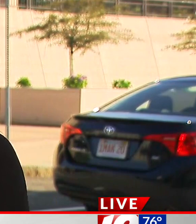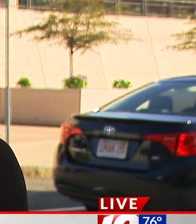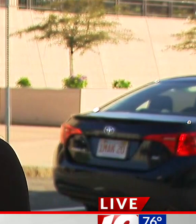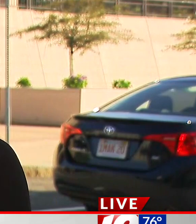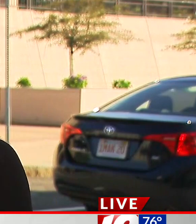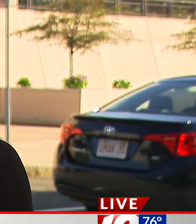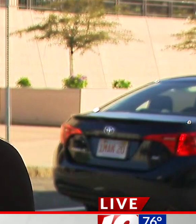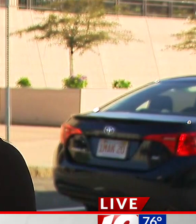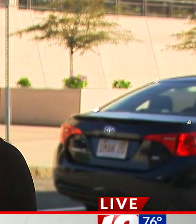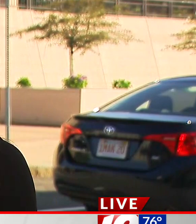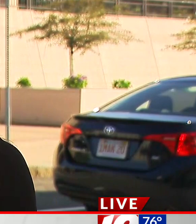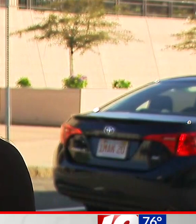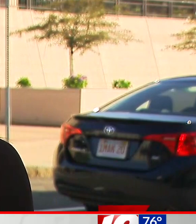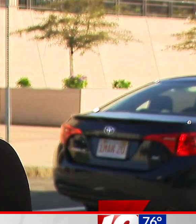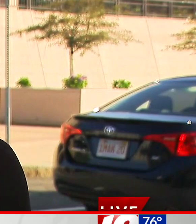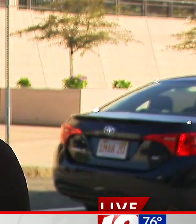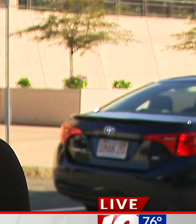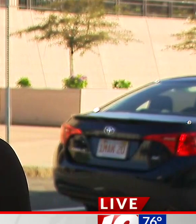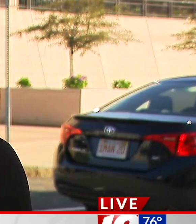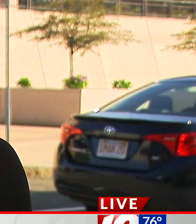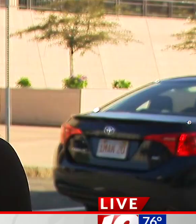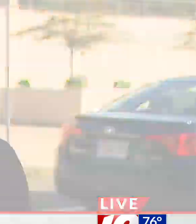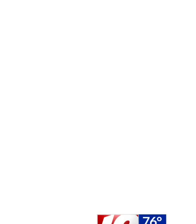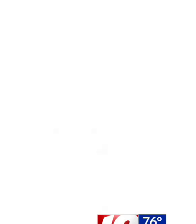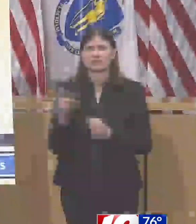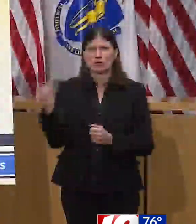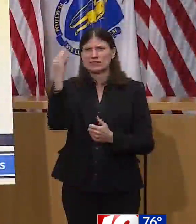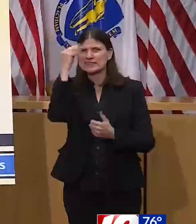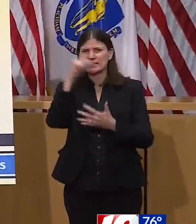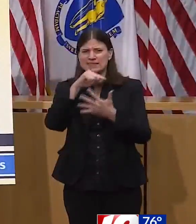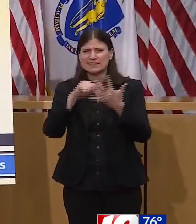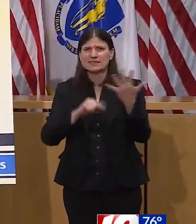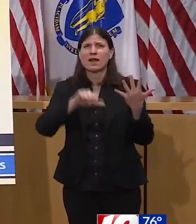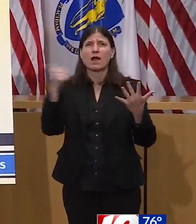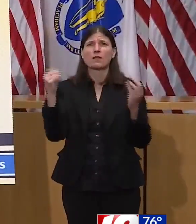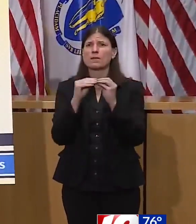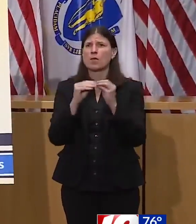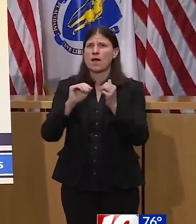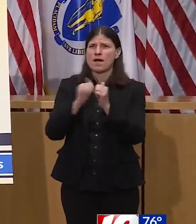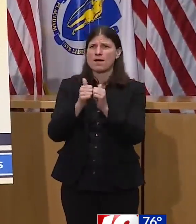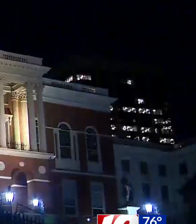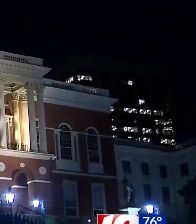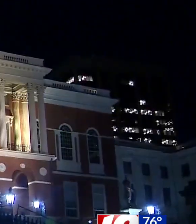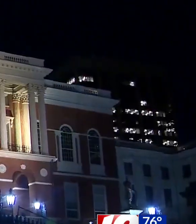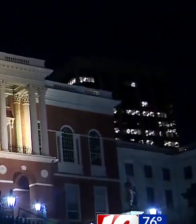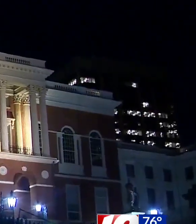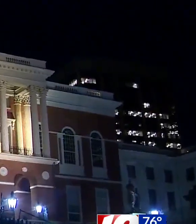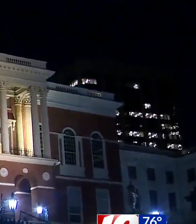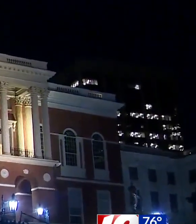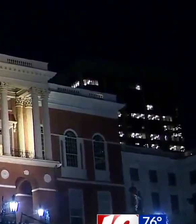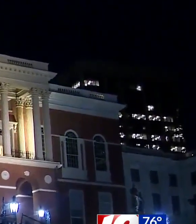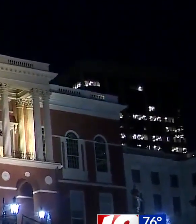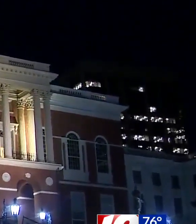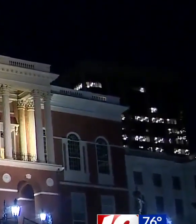HE SAYS THEY HAVE MADE SIGNIFICANT PROGRESS BUT TODAY HE ANNOUNCED A NEW INITIATIVE TO GET MORE PEOPLE VACCINATED